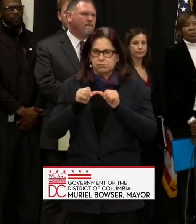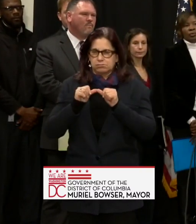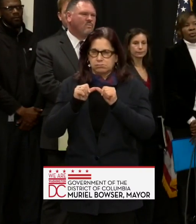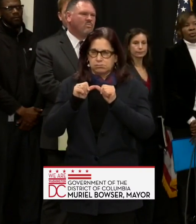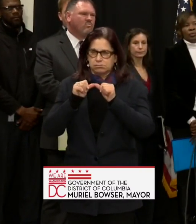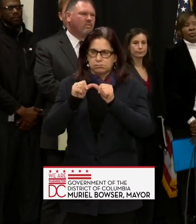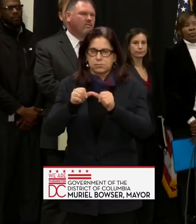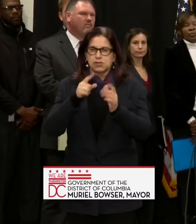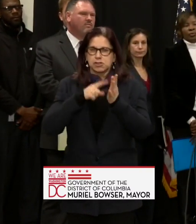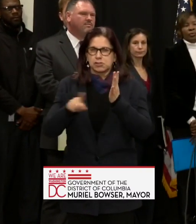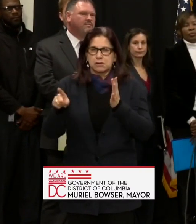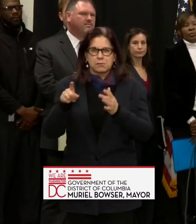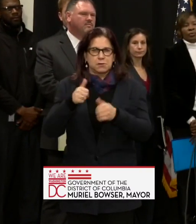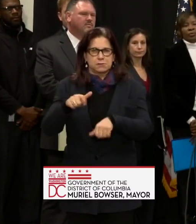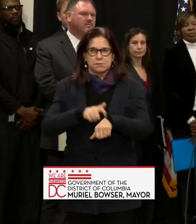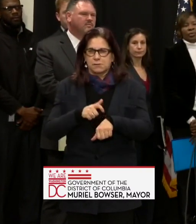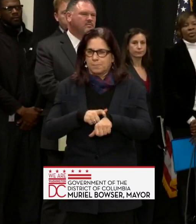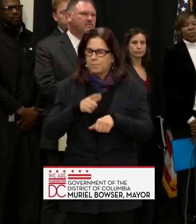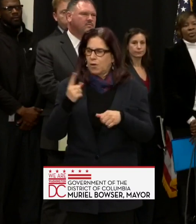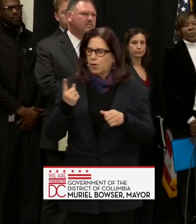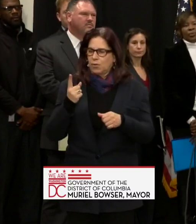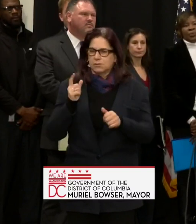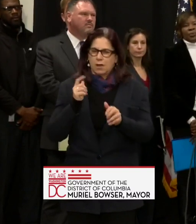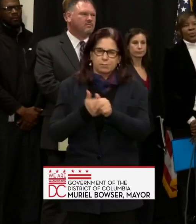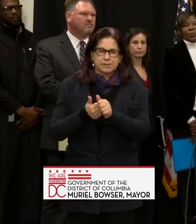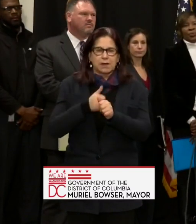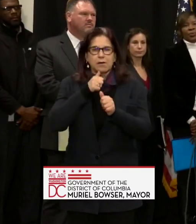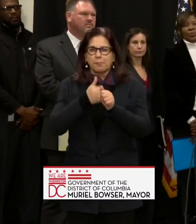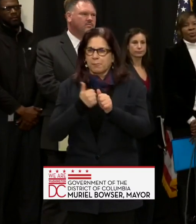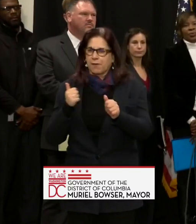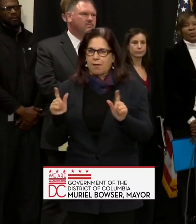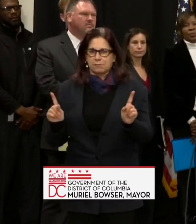FOR OUR COUNTRY TO COME TOGETHER AND HONOR OUR DEMOCRACY, EVERY